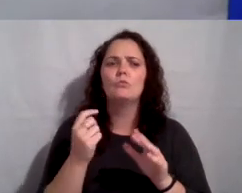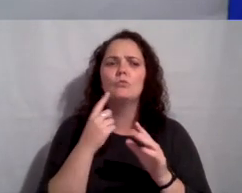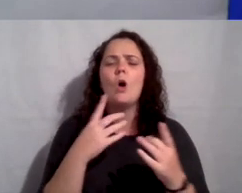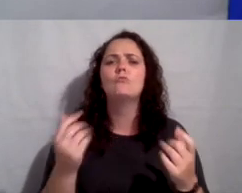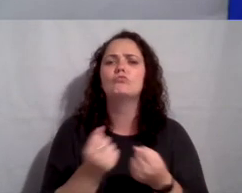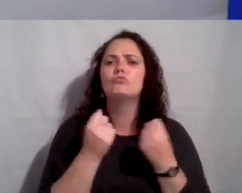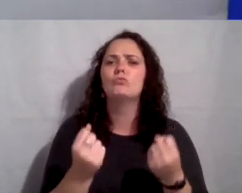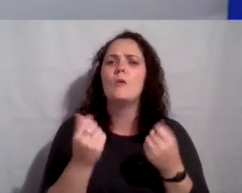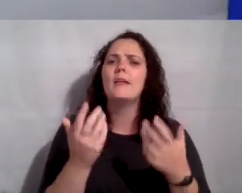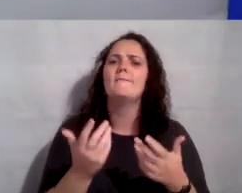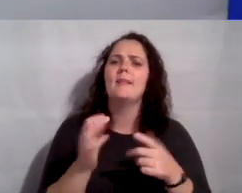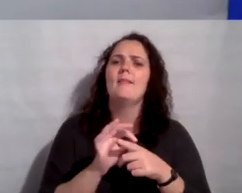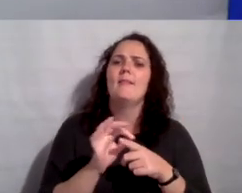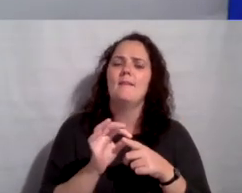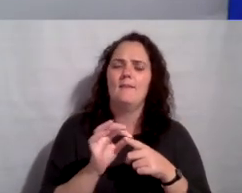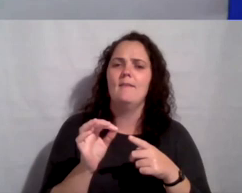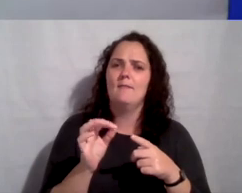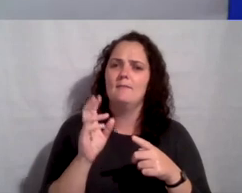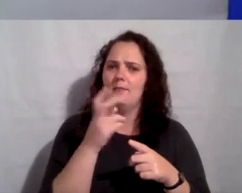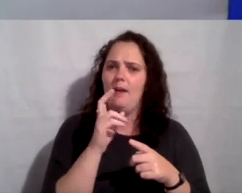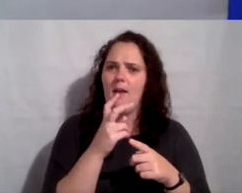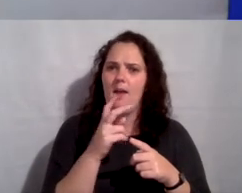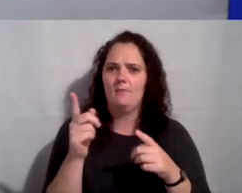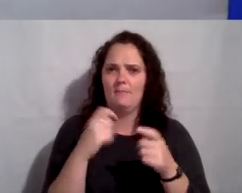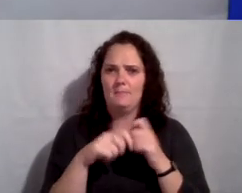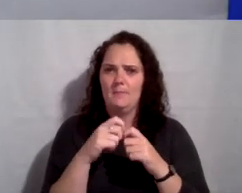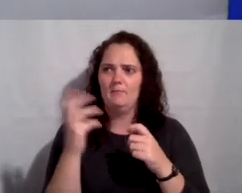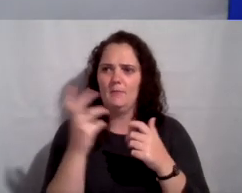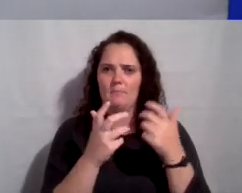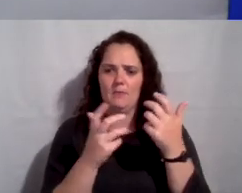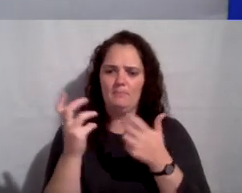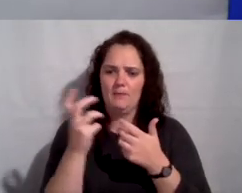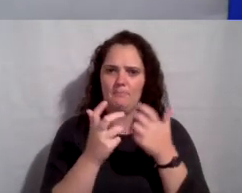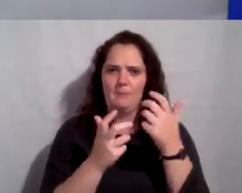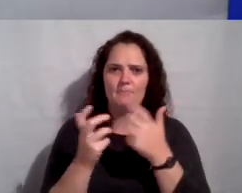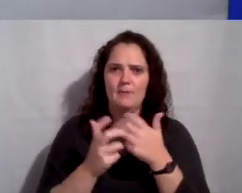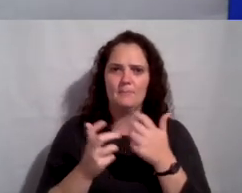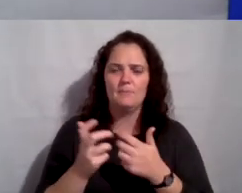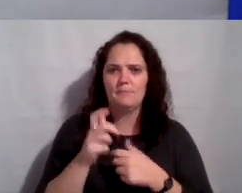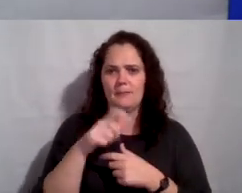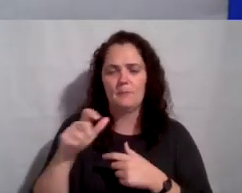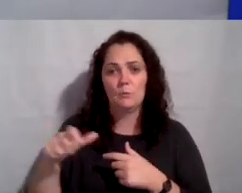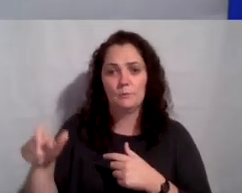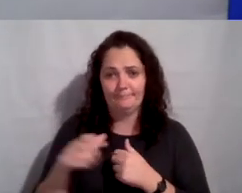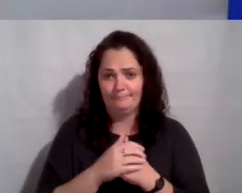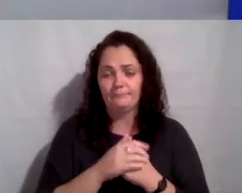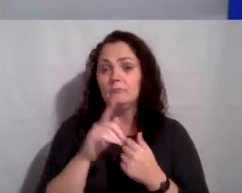build density and immediately by bringing multiple figures into one drawing. Okay now you can go with any sort of a